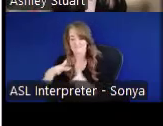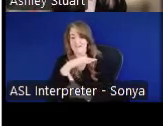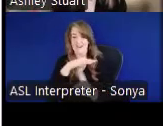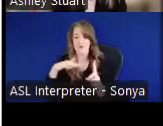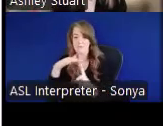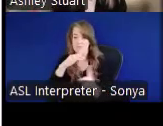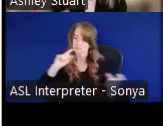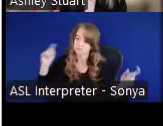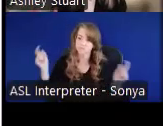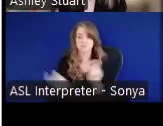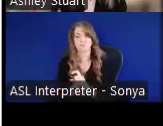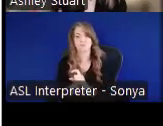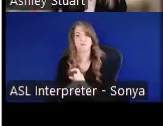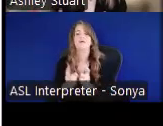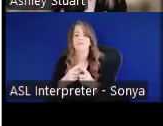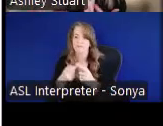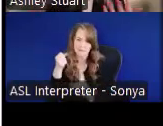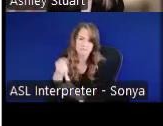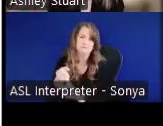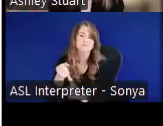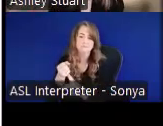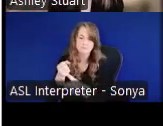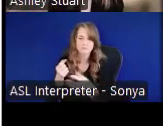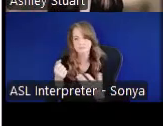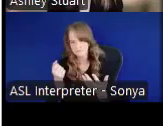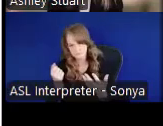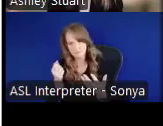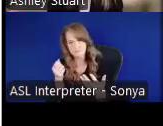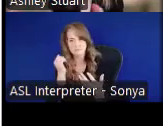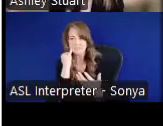changed, so when the child is in a new setting, that might lead